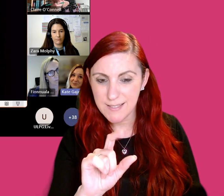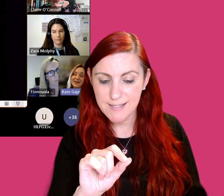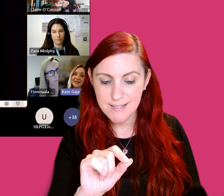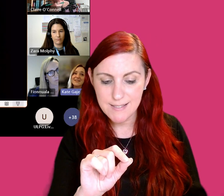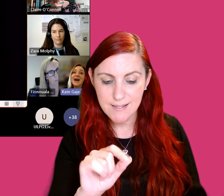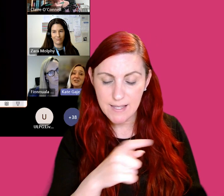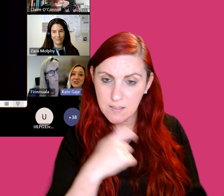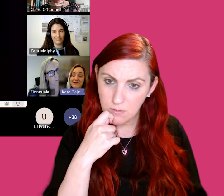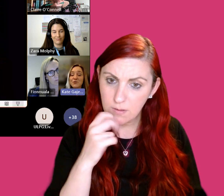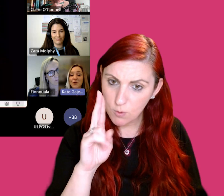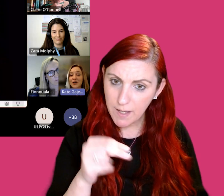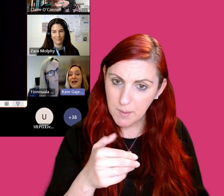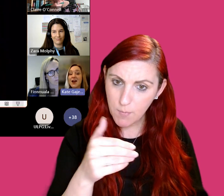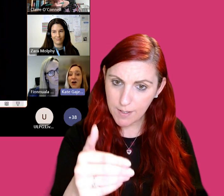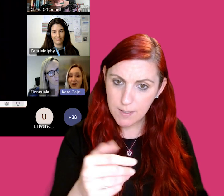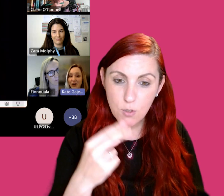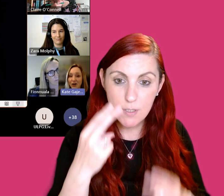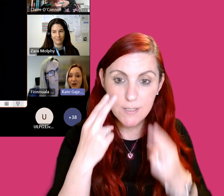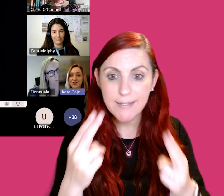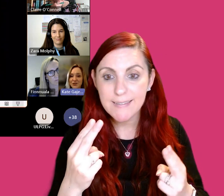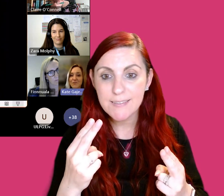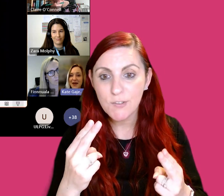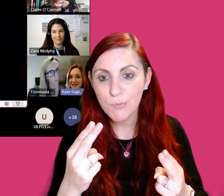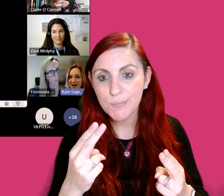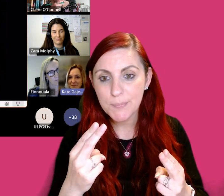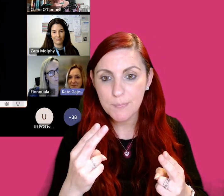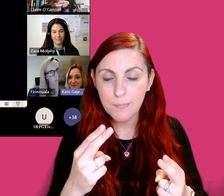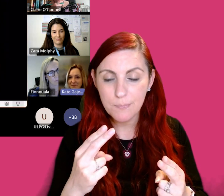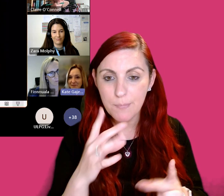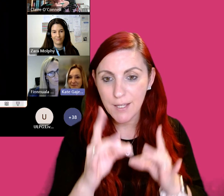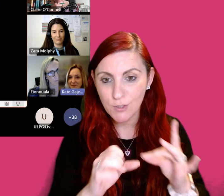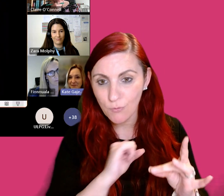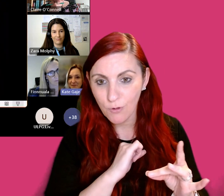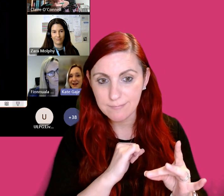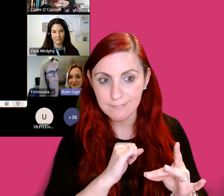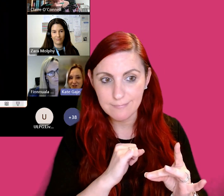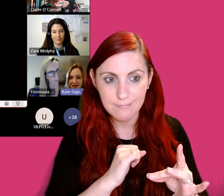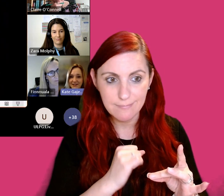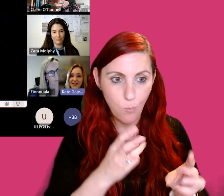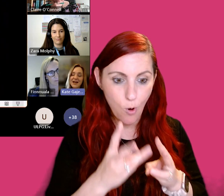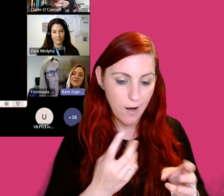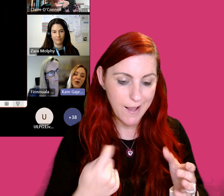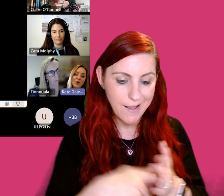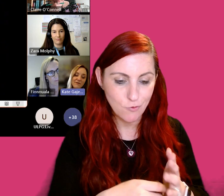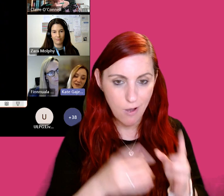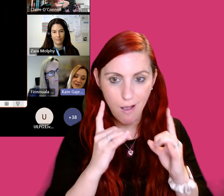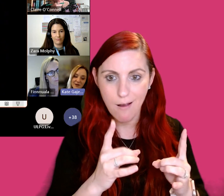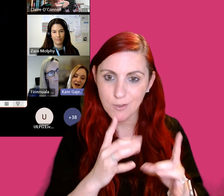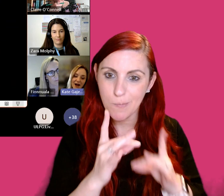get pregnant I just have to work a lot to make it happen and to have a healthy child so first of all